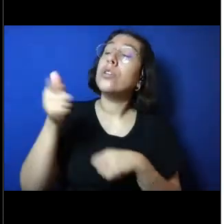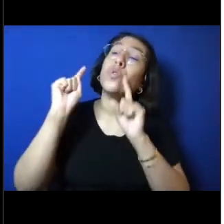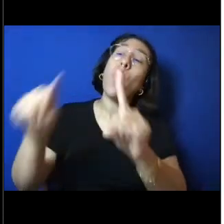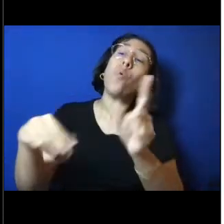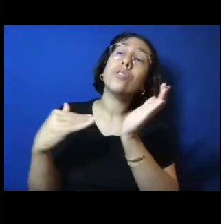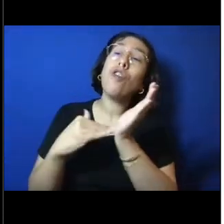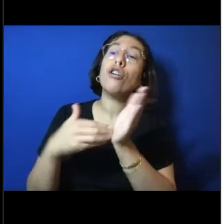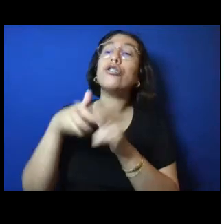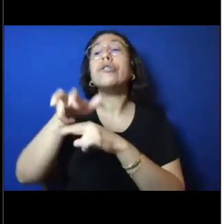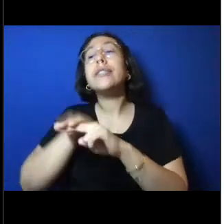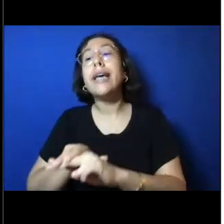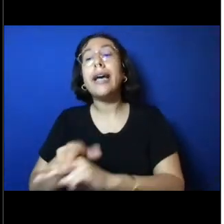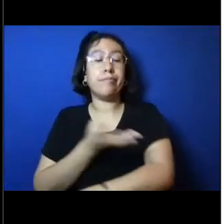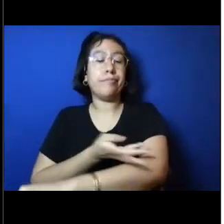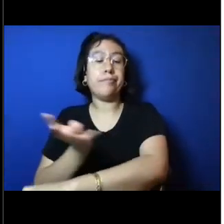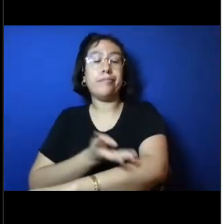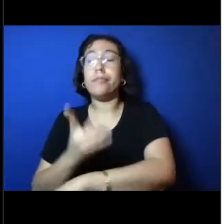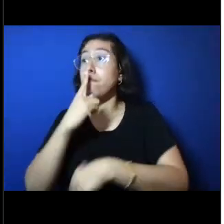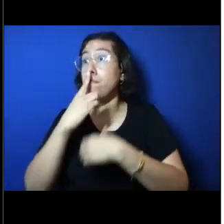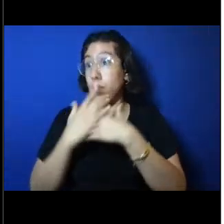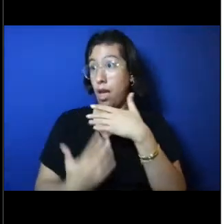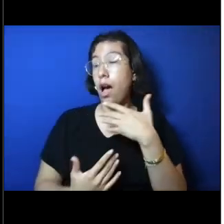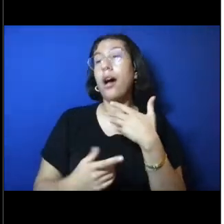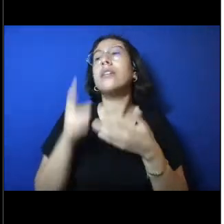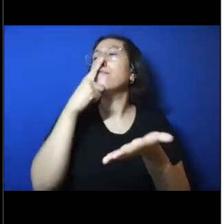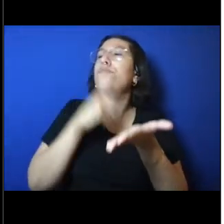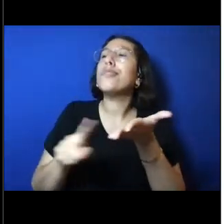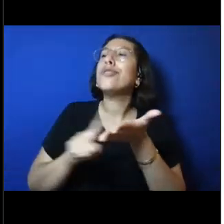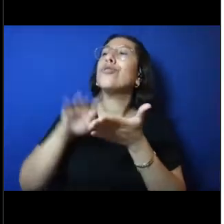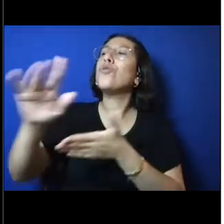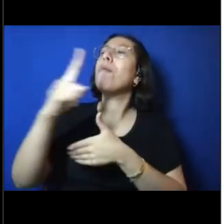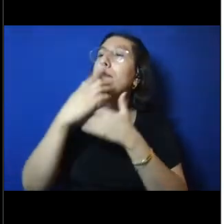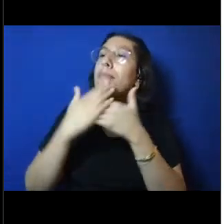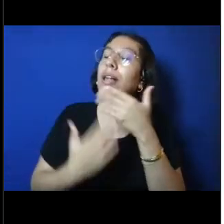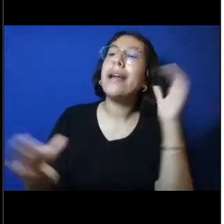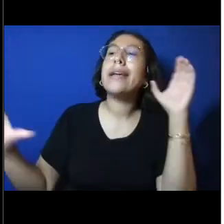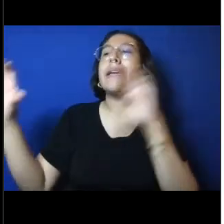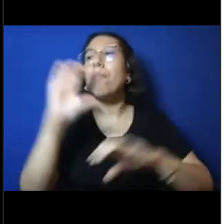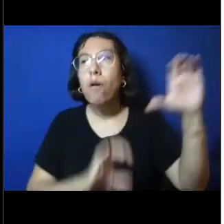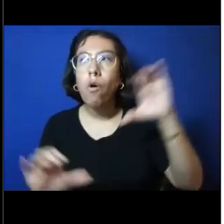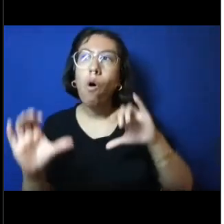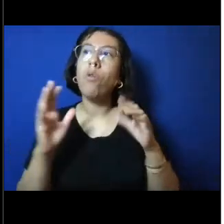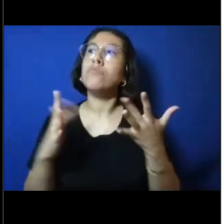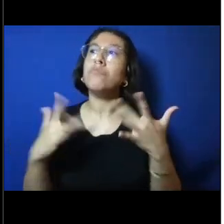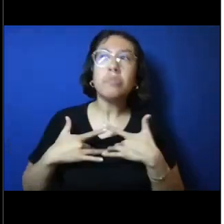they have all these different little things they look for in your blood, different chemical compositions, different metals,